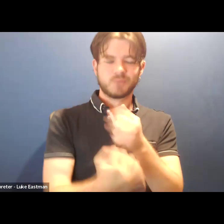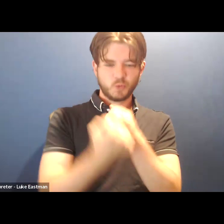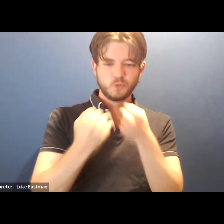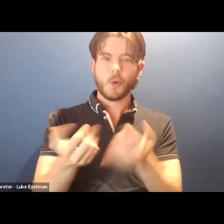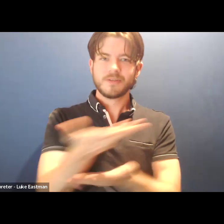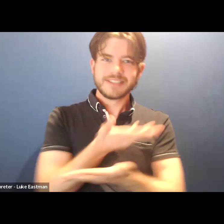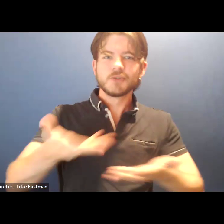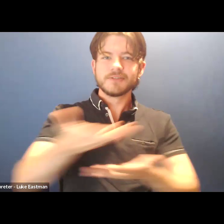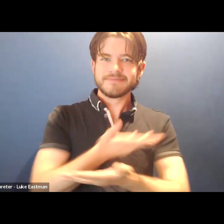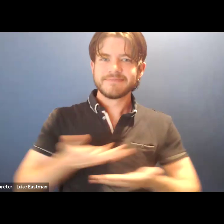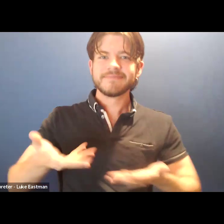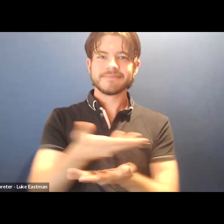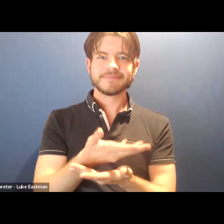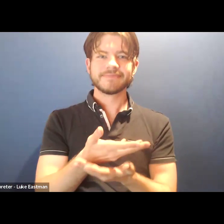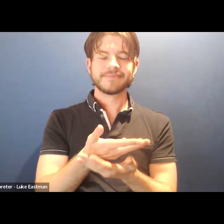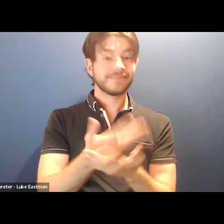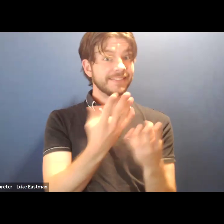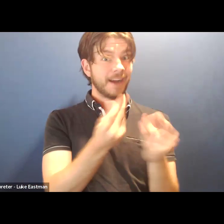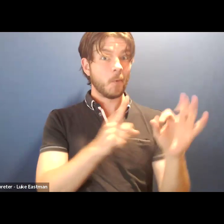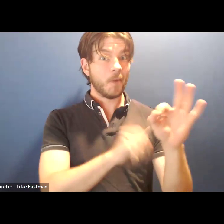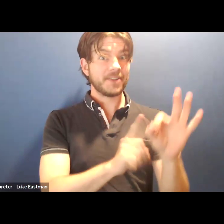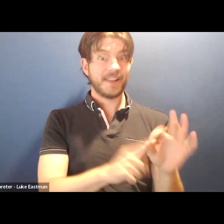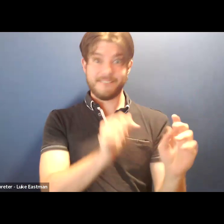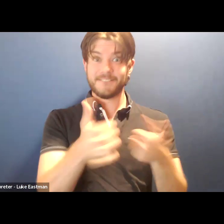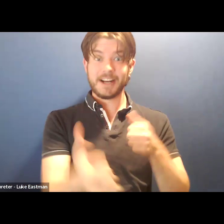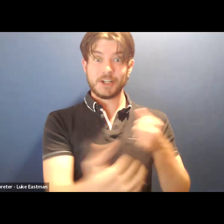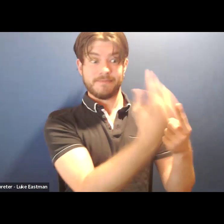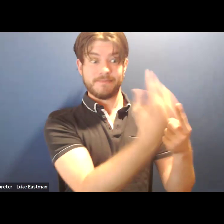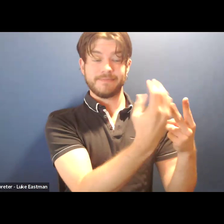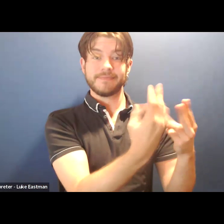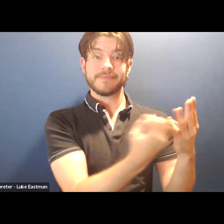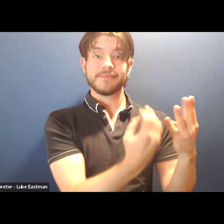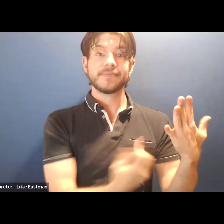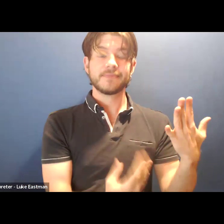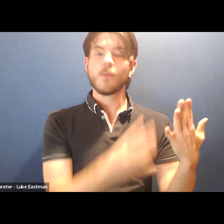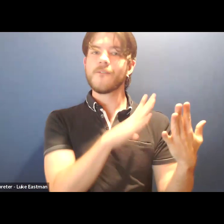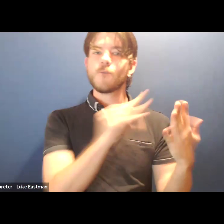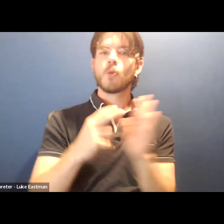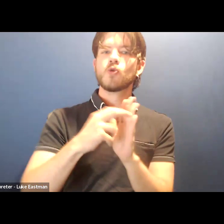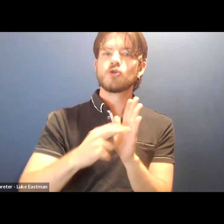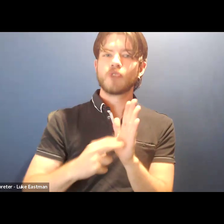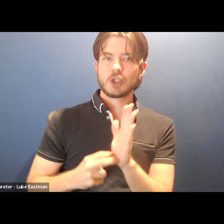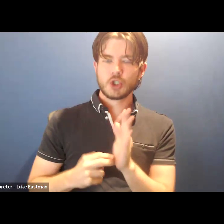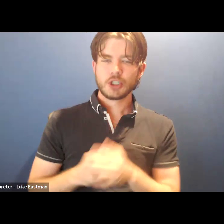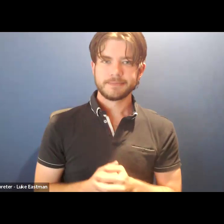do have some questions already from